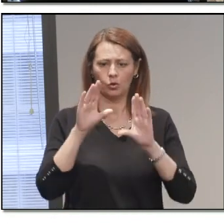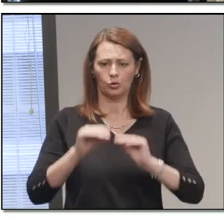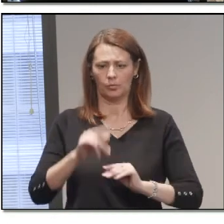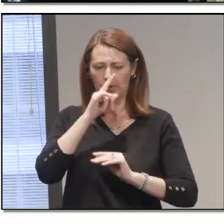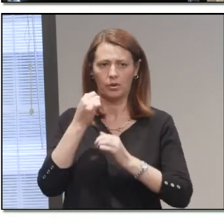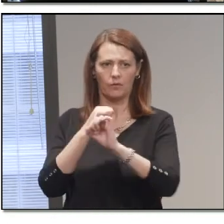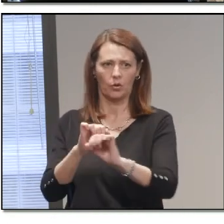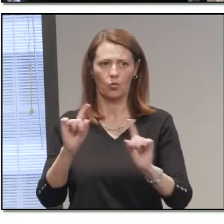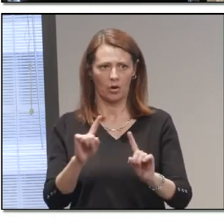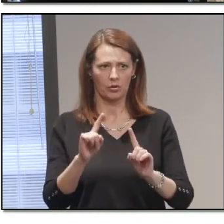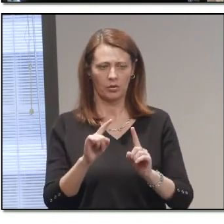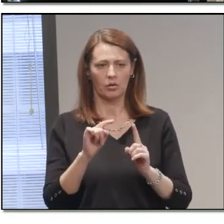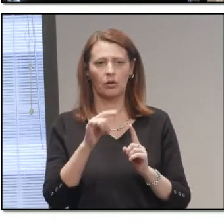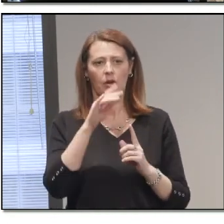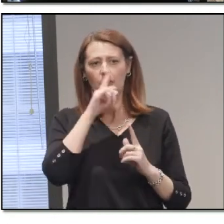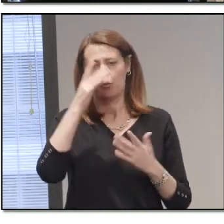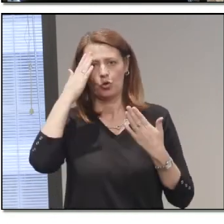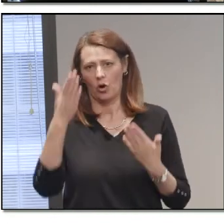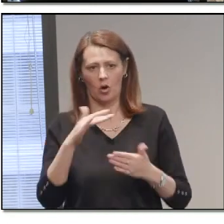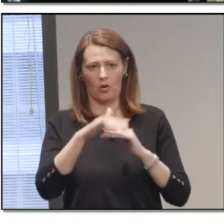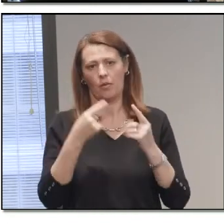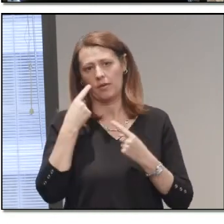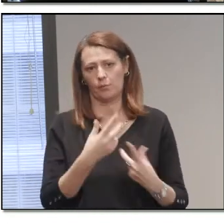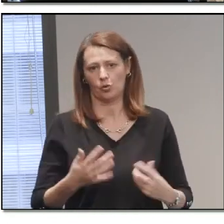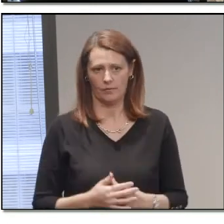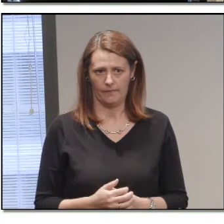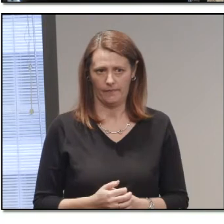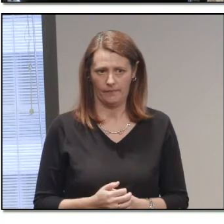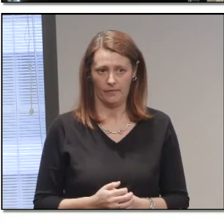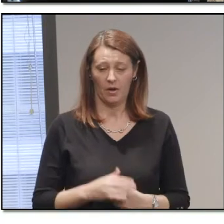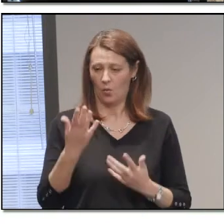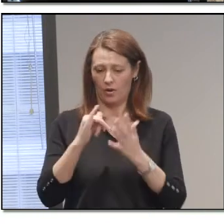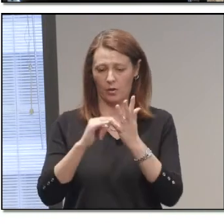is lack of public knowledge about the exposures, about exposure sources, and about why they should